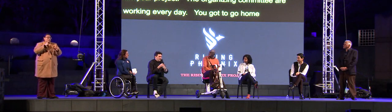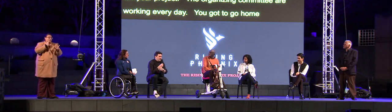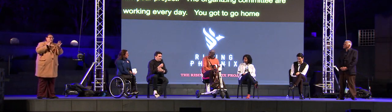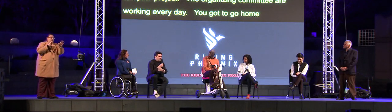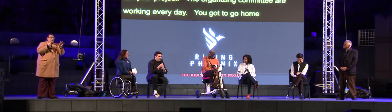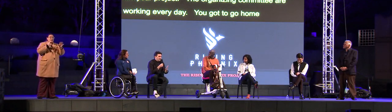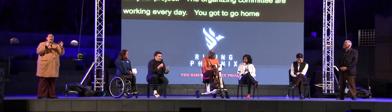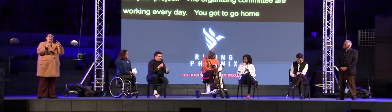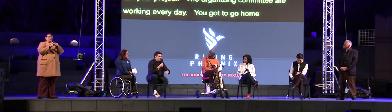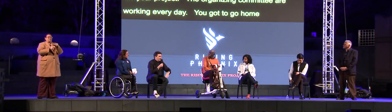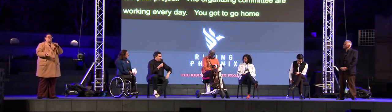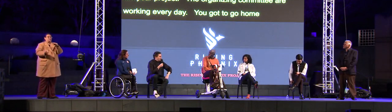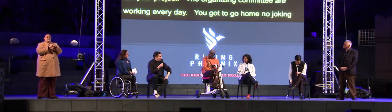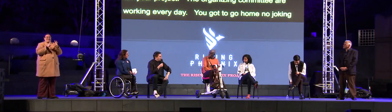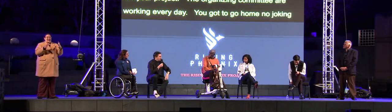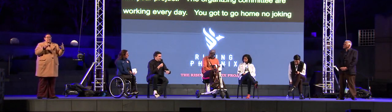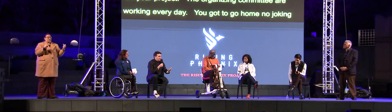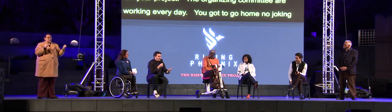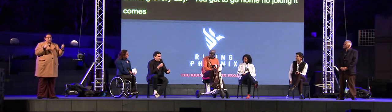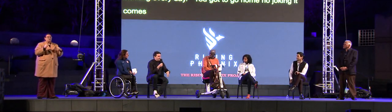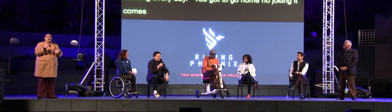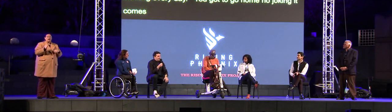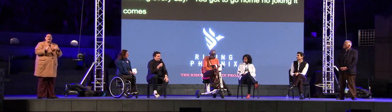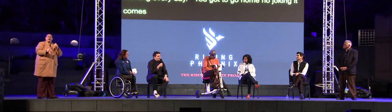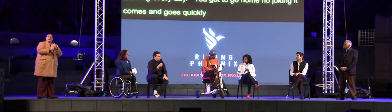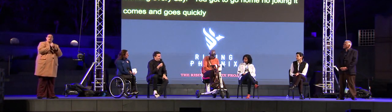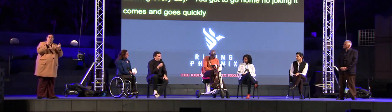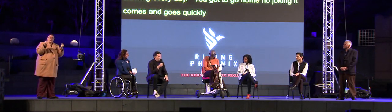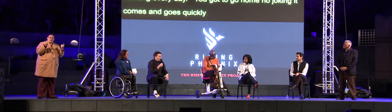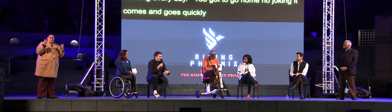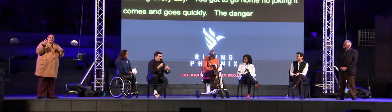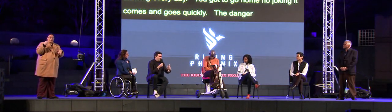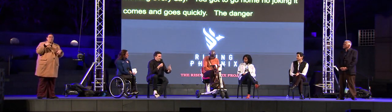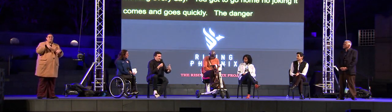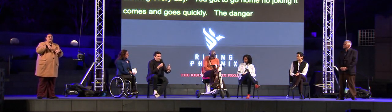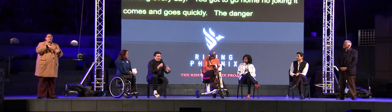and it goes very quickly. And the danger with that is you don't really